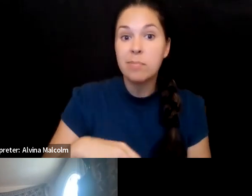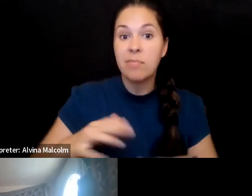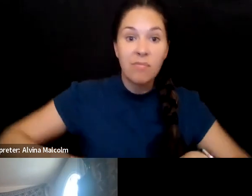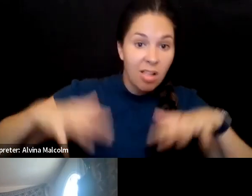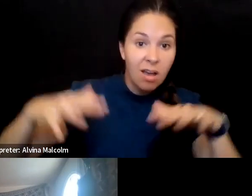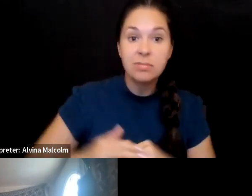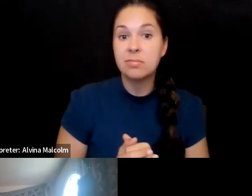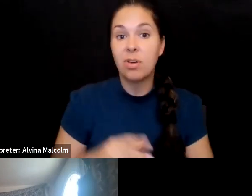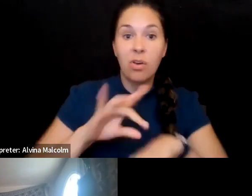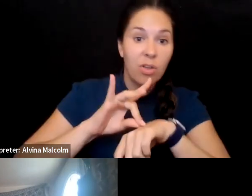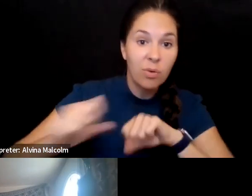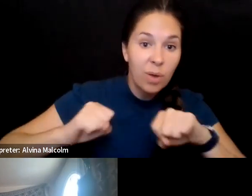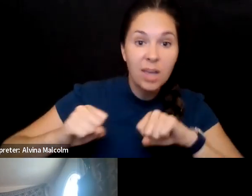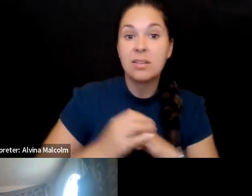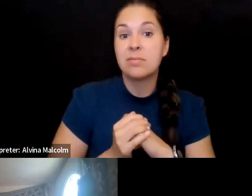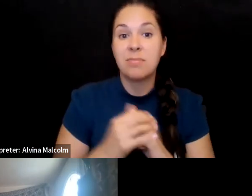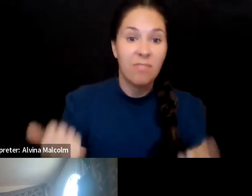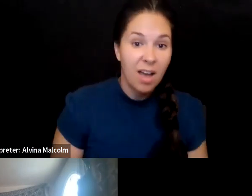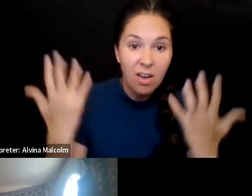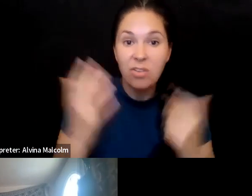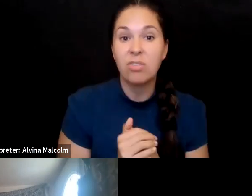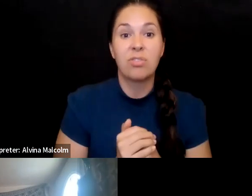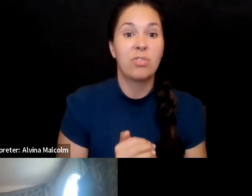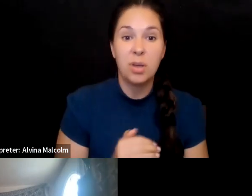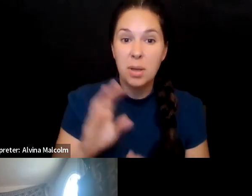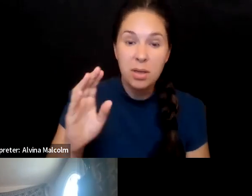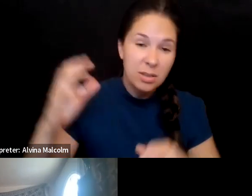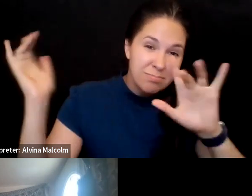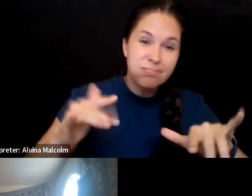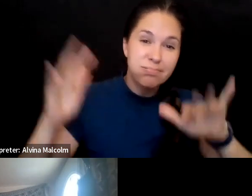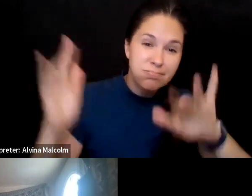daily activities. And this could be